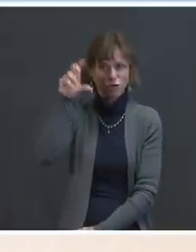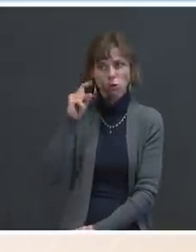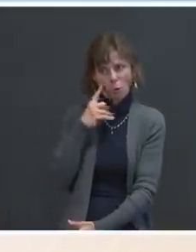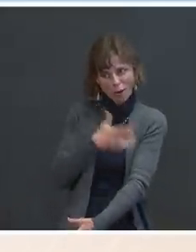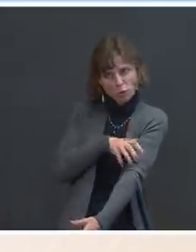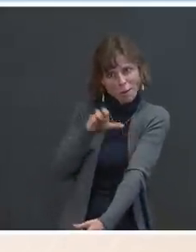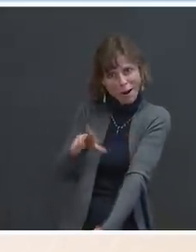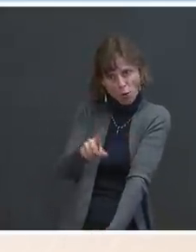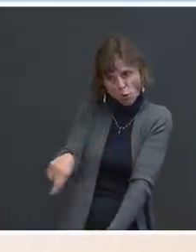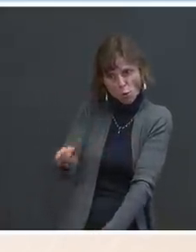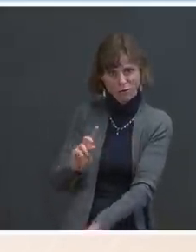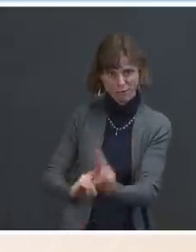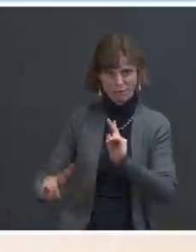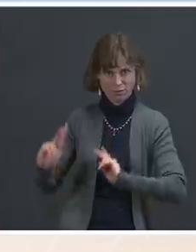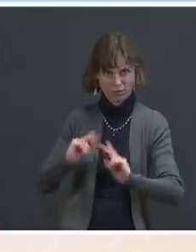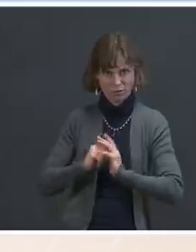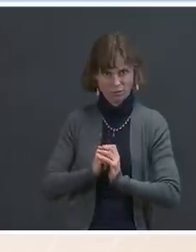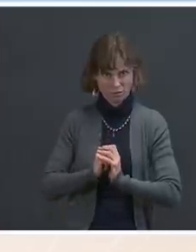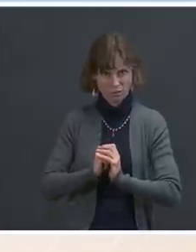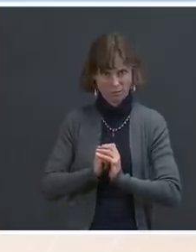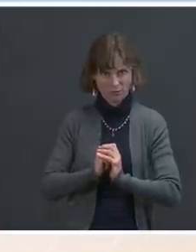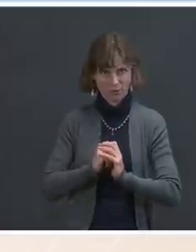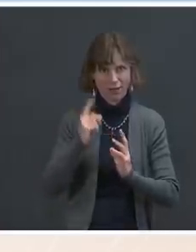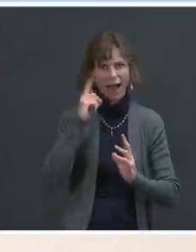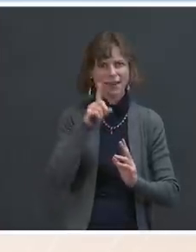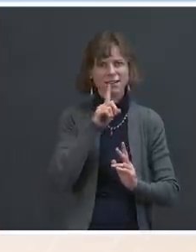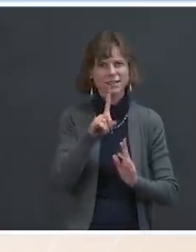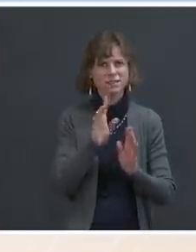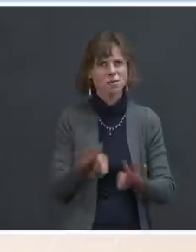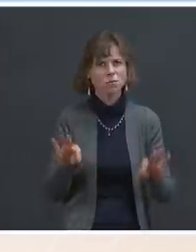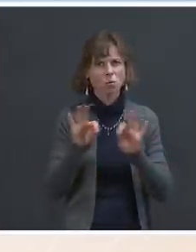I also think that it's really important when you say, "What leverage do you have?"